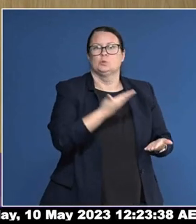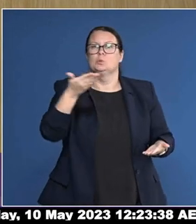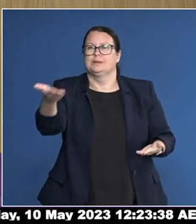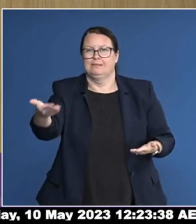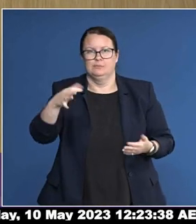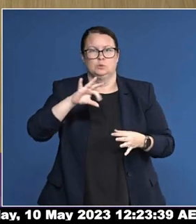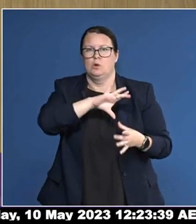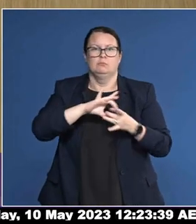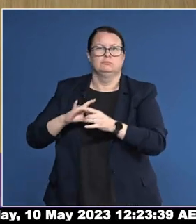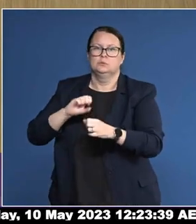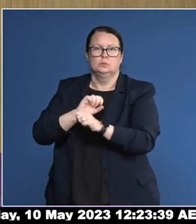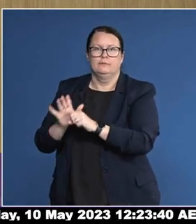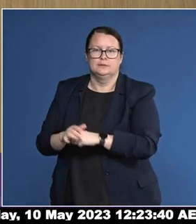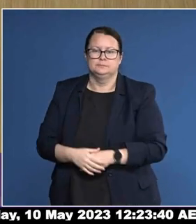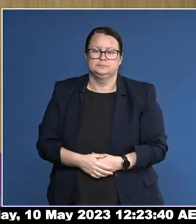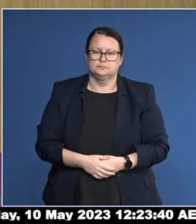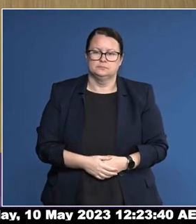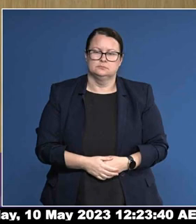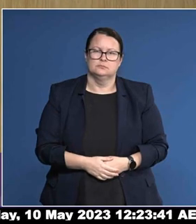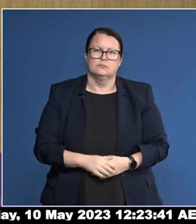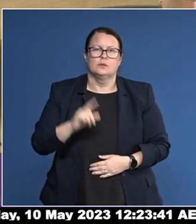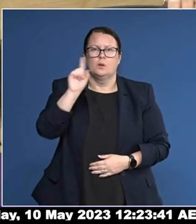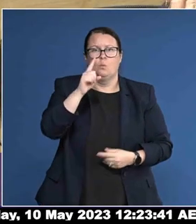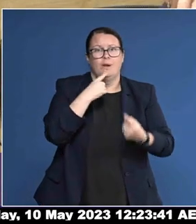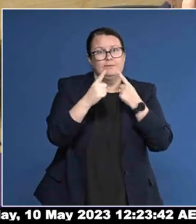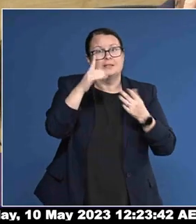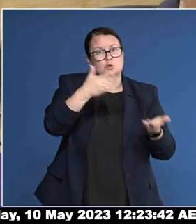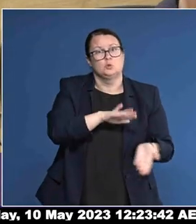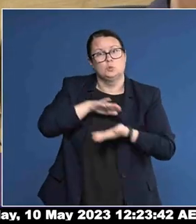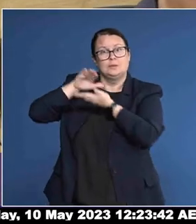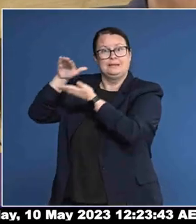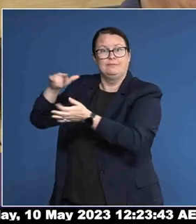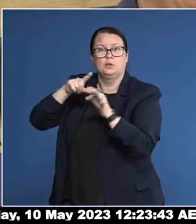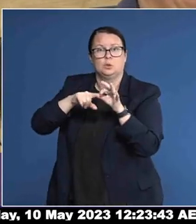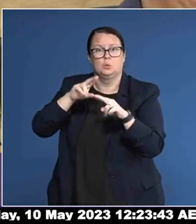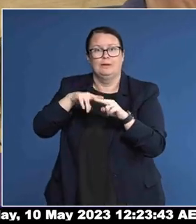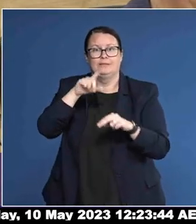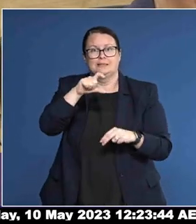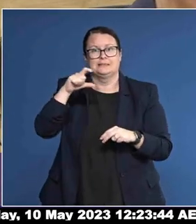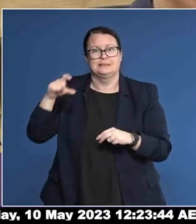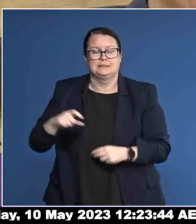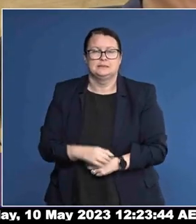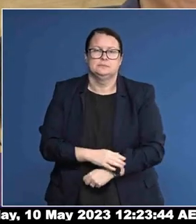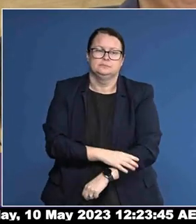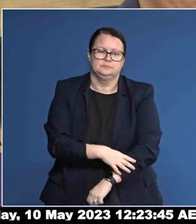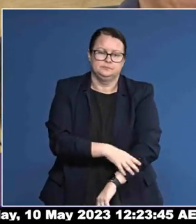What material did you provide to the QFCC for the systems review? Policy and procedure.